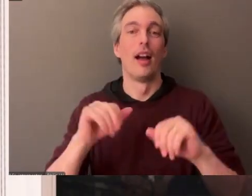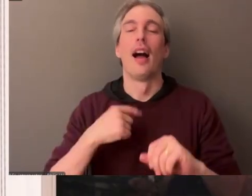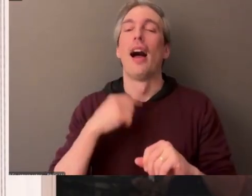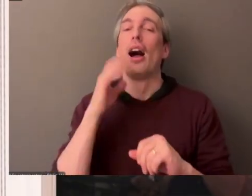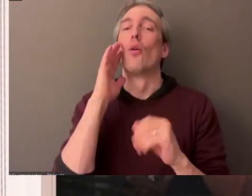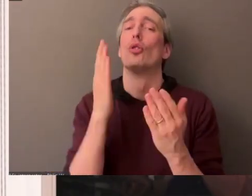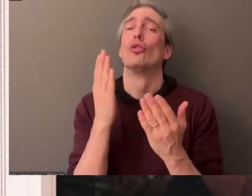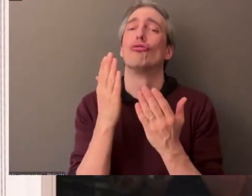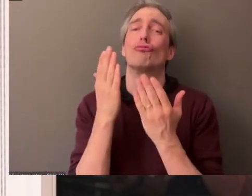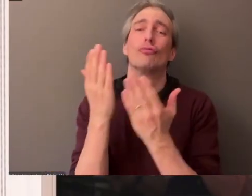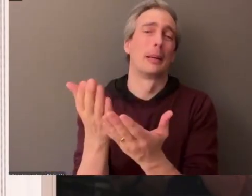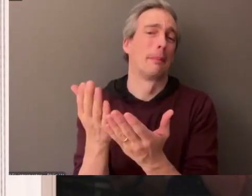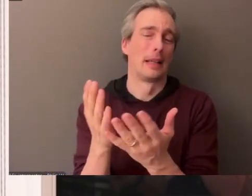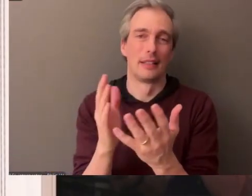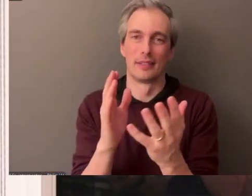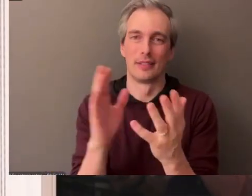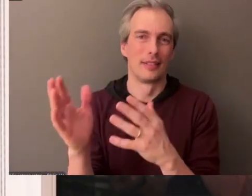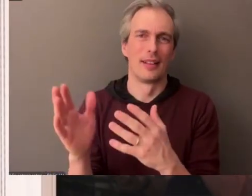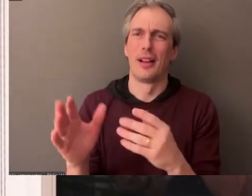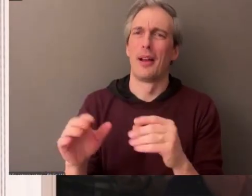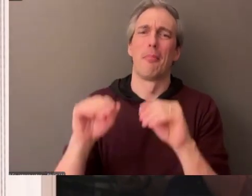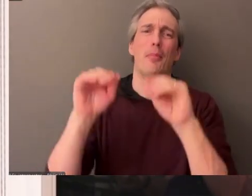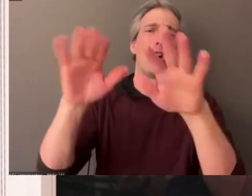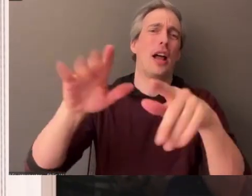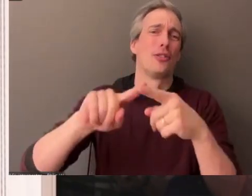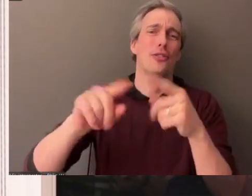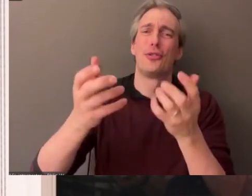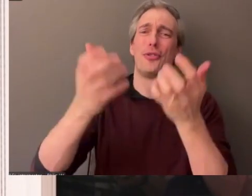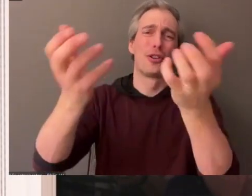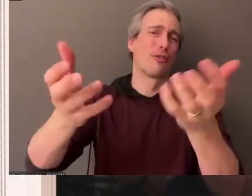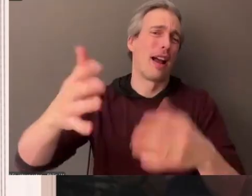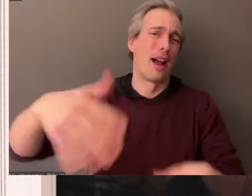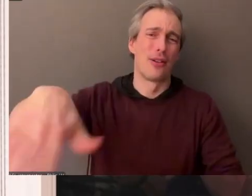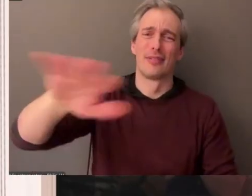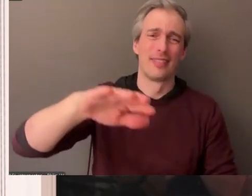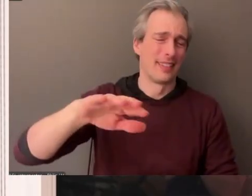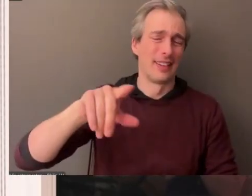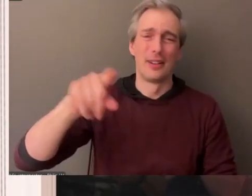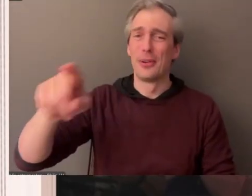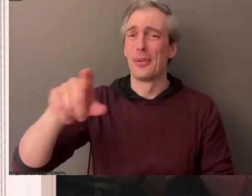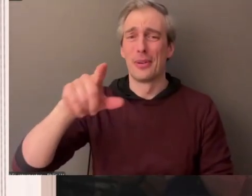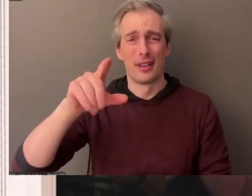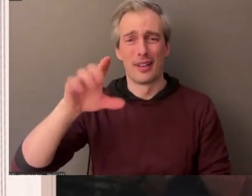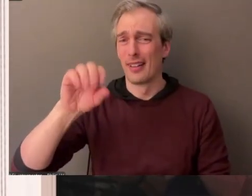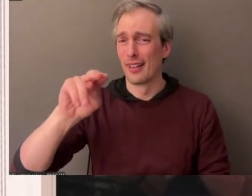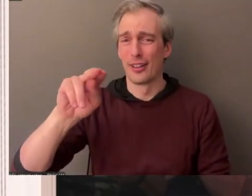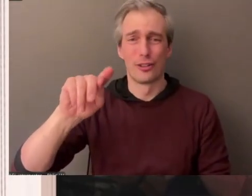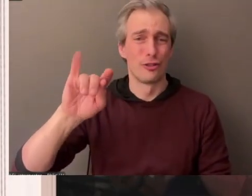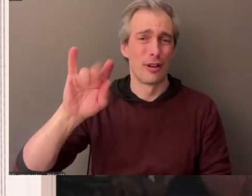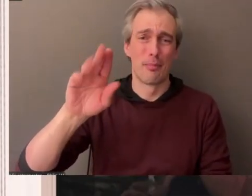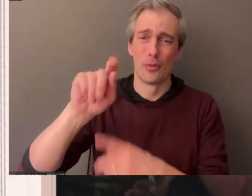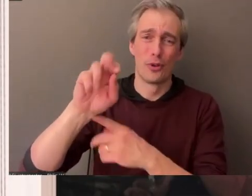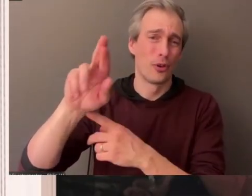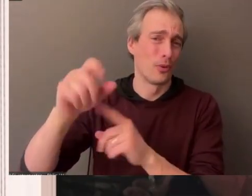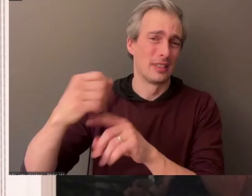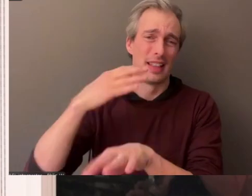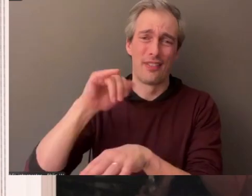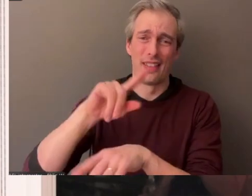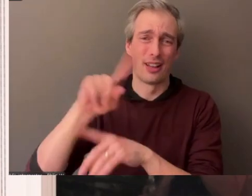The contributor here reach out. Because I'm unfortunately... I apologize. I'm having... You might be right.